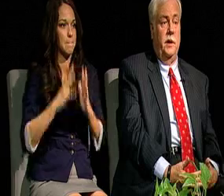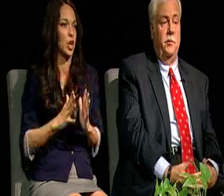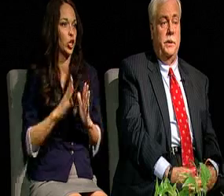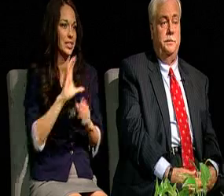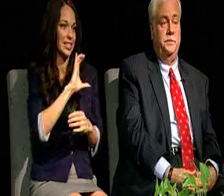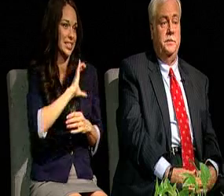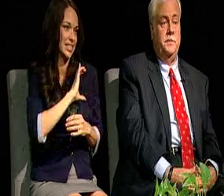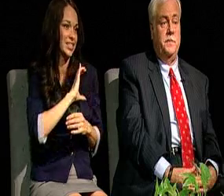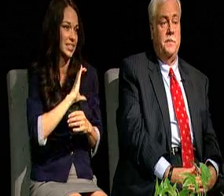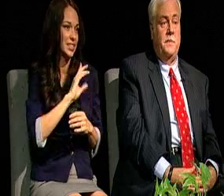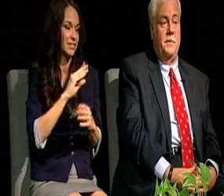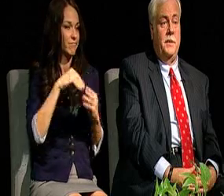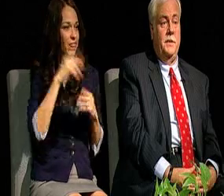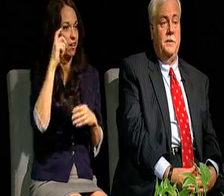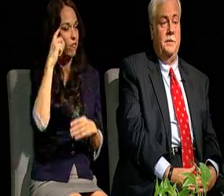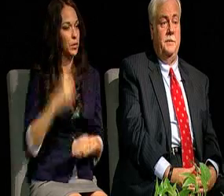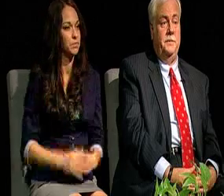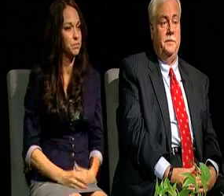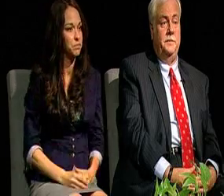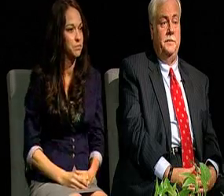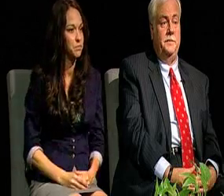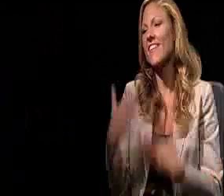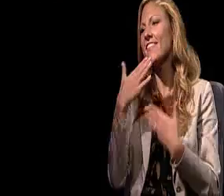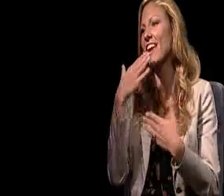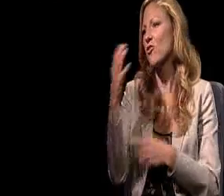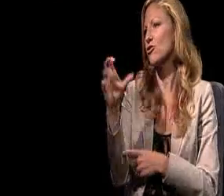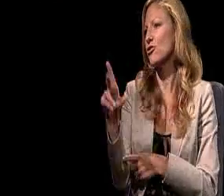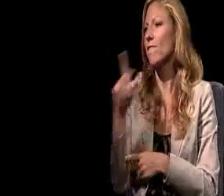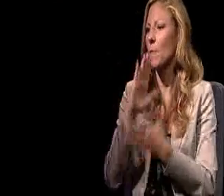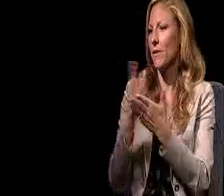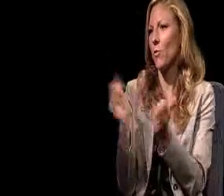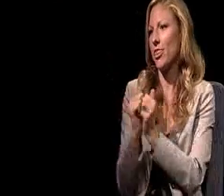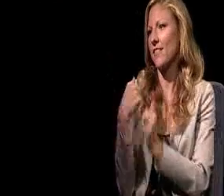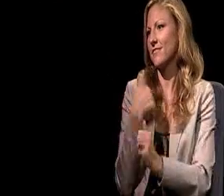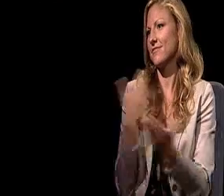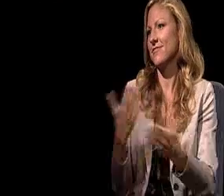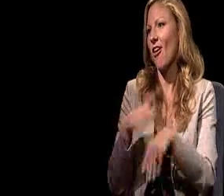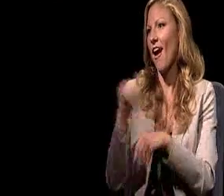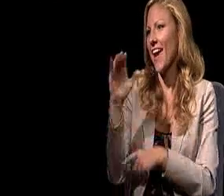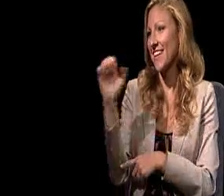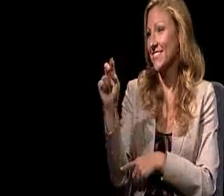in our government.